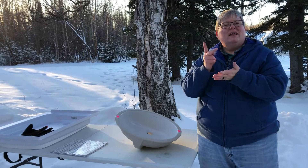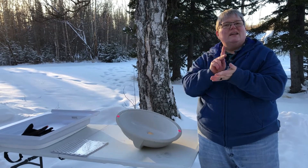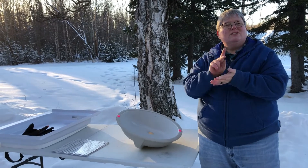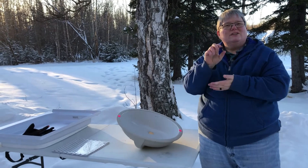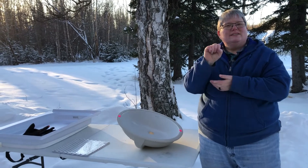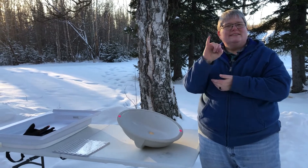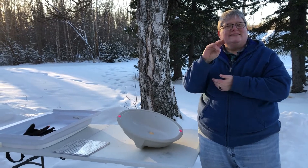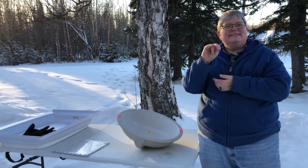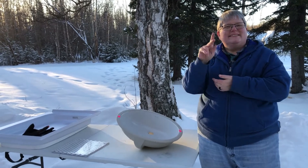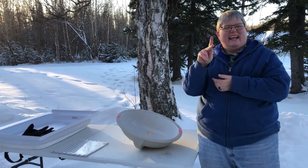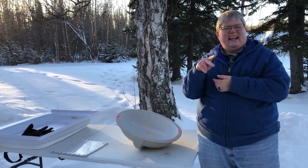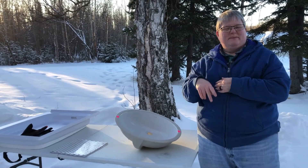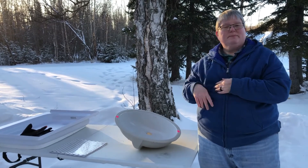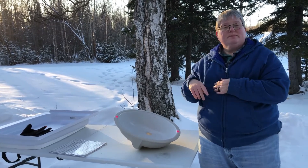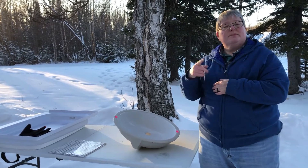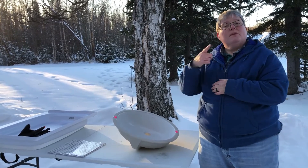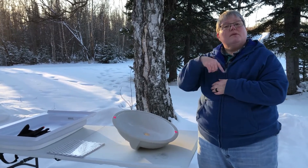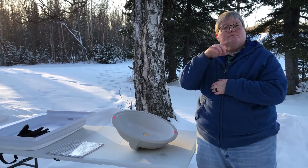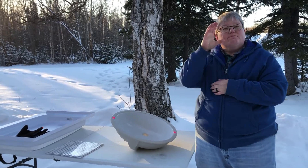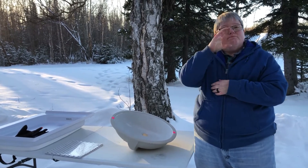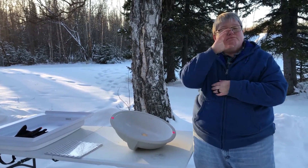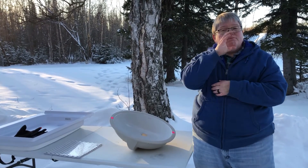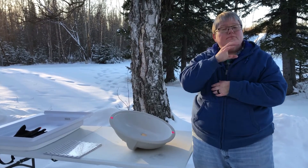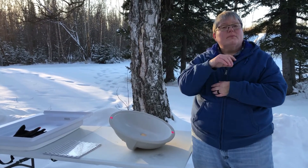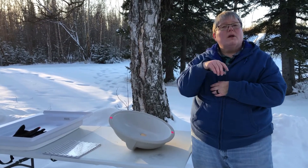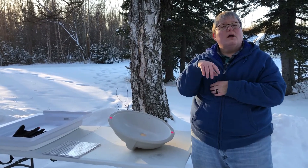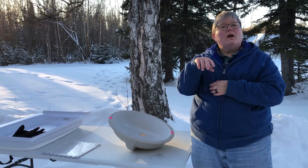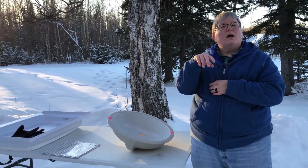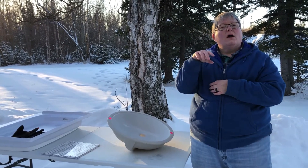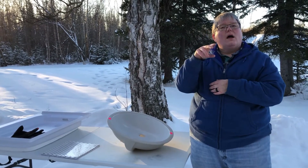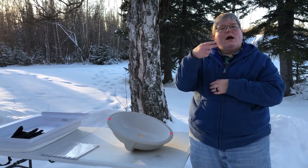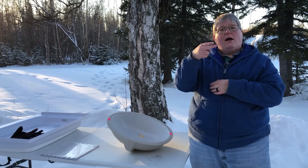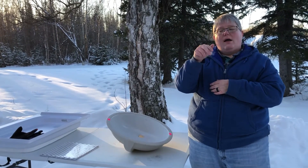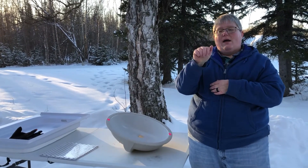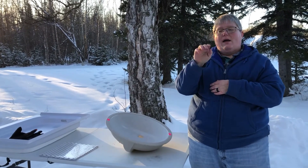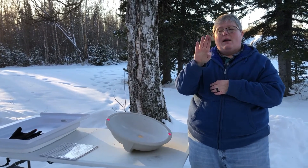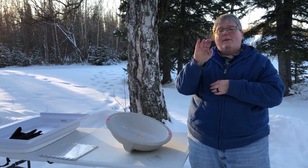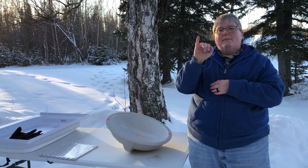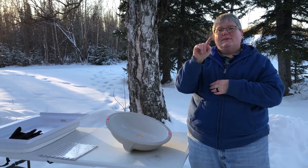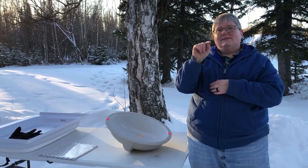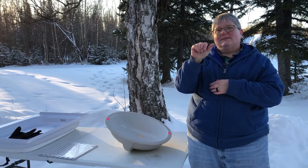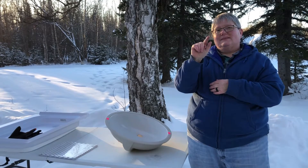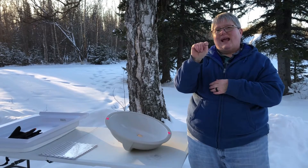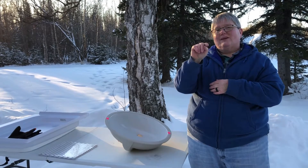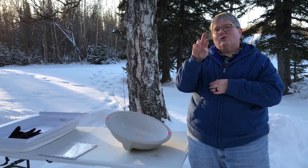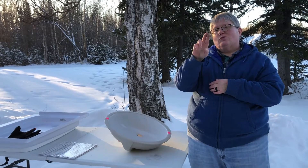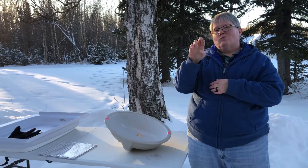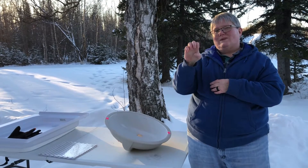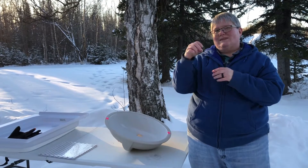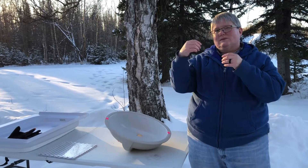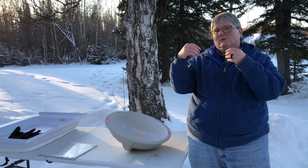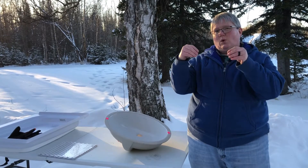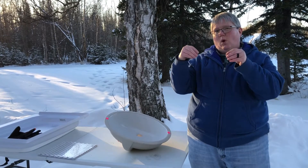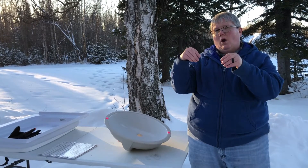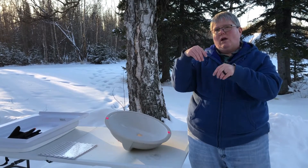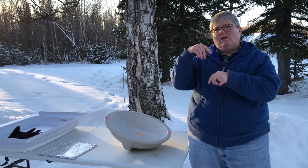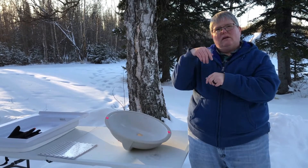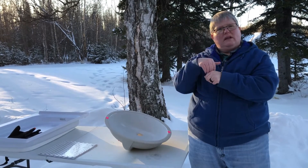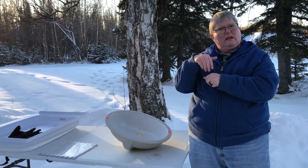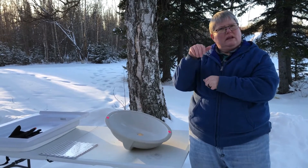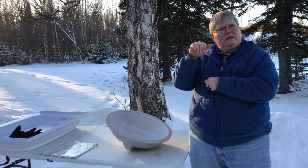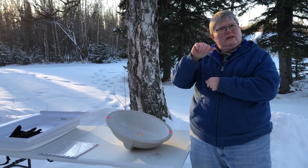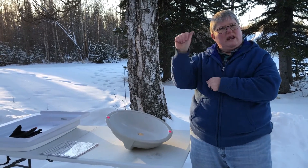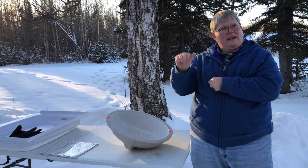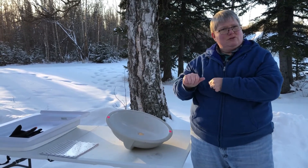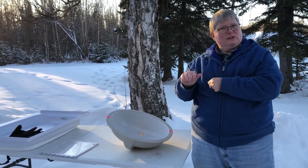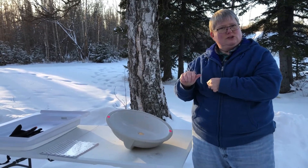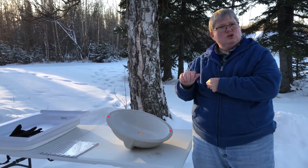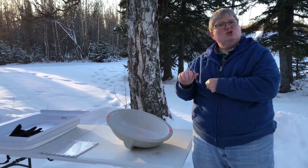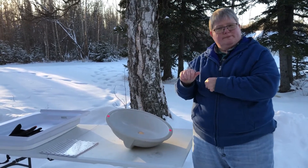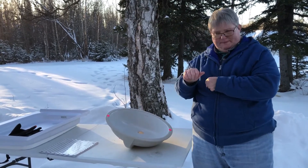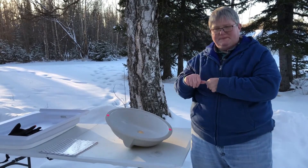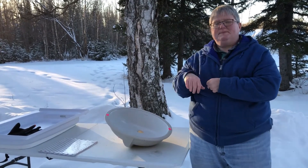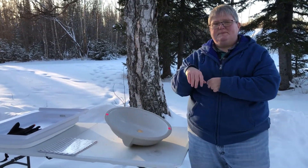here is the kitchen sink. Now we've been looking at the Habitat Re-store in... was this Anchorage? Yeah,